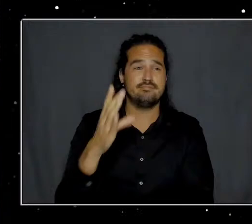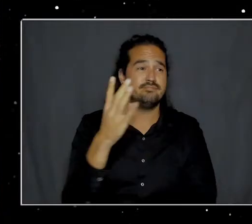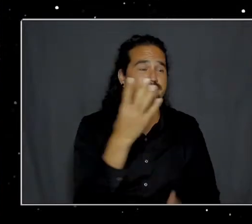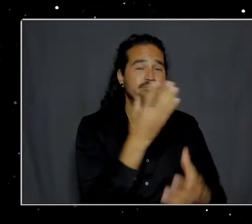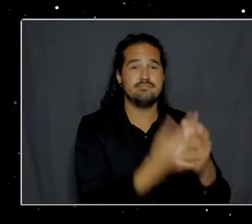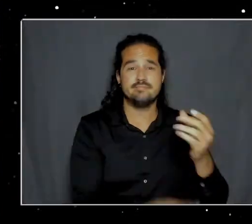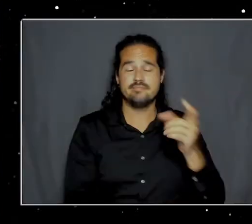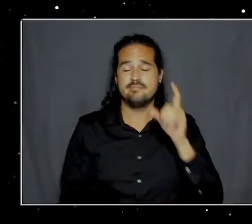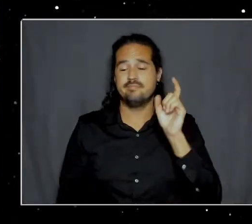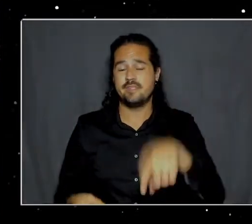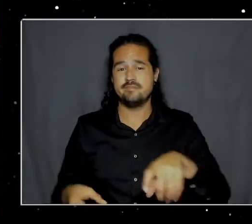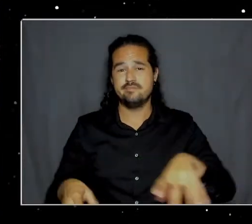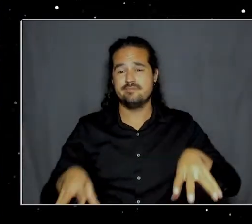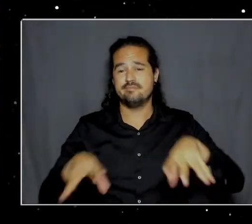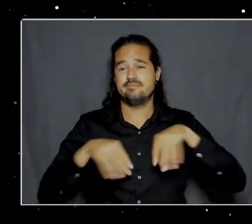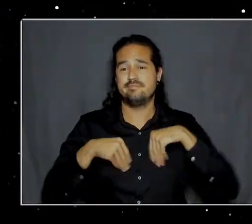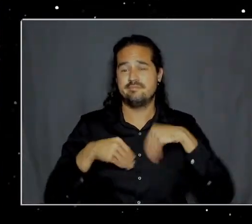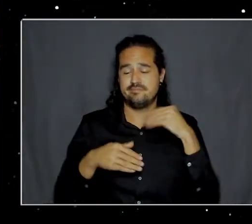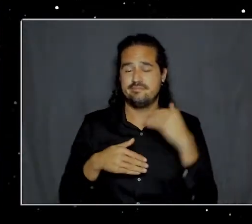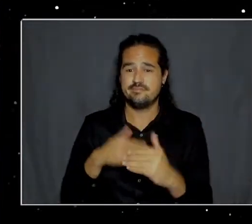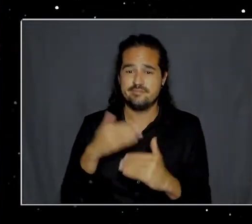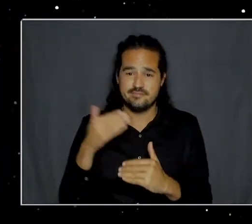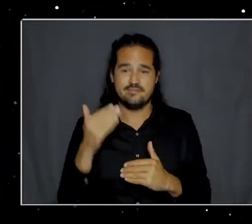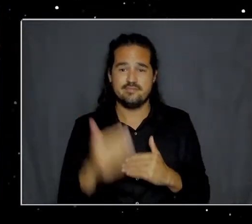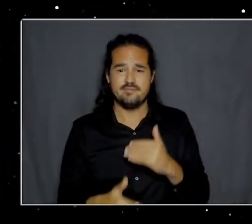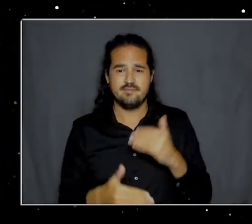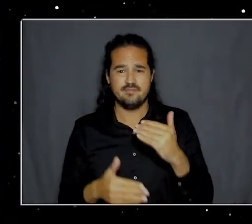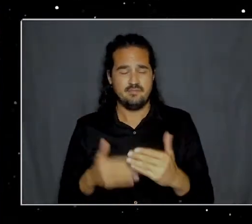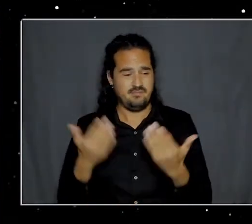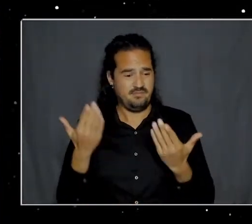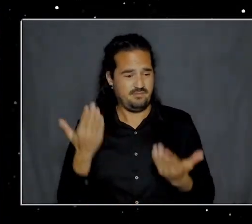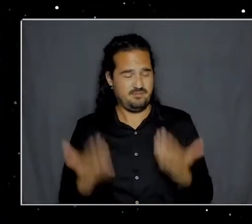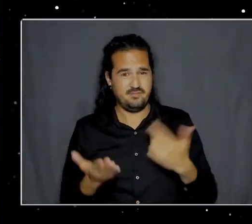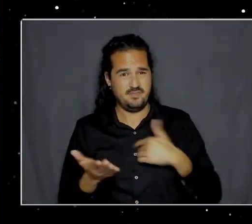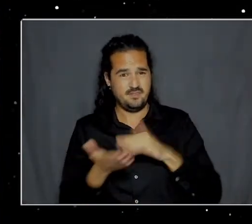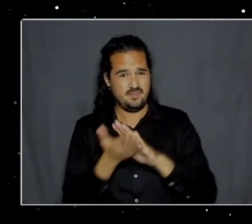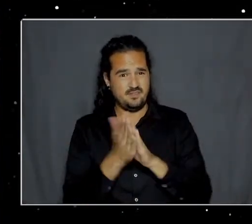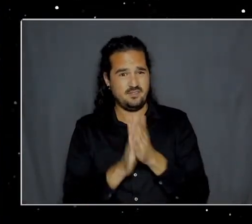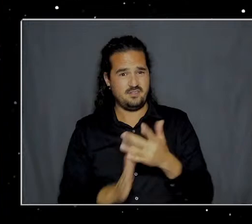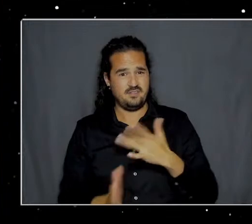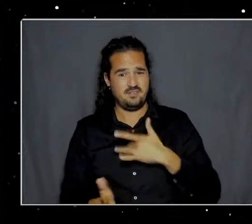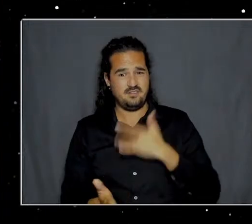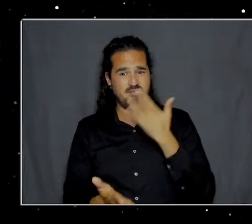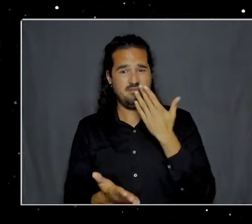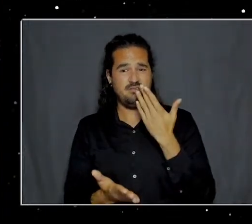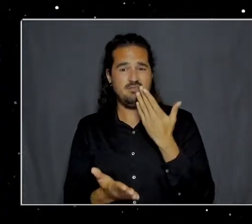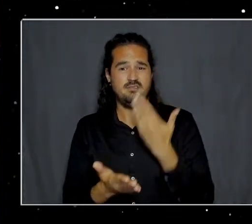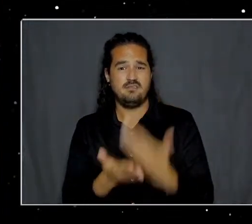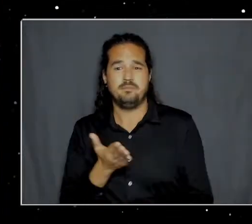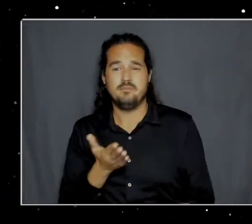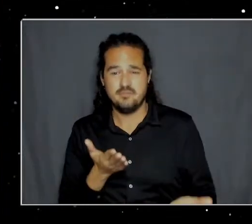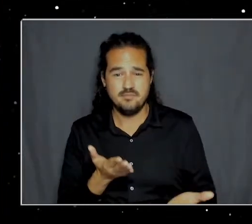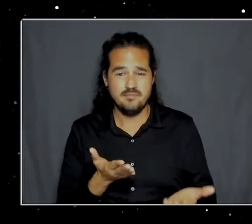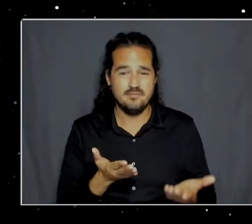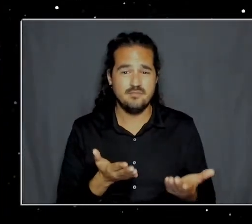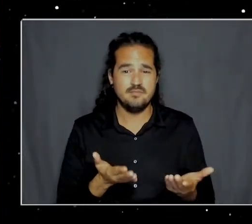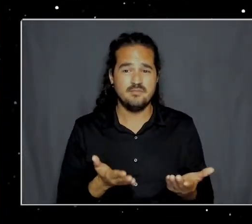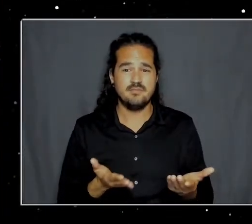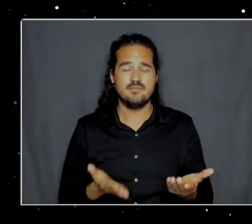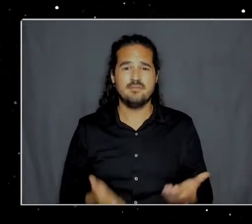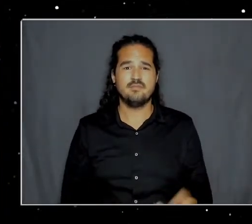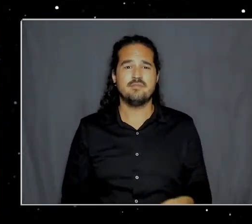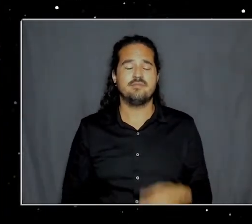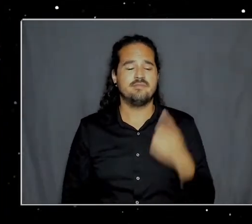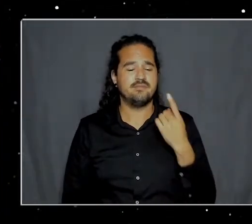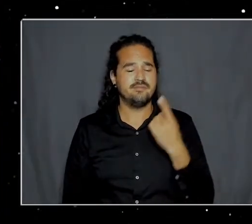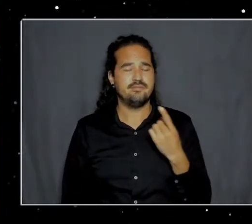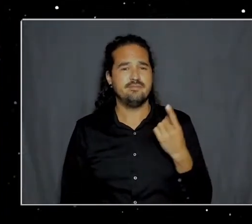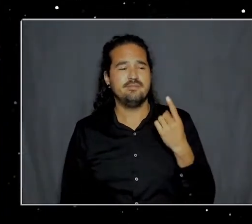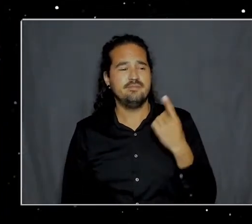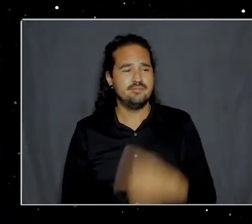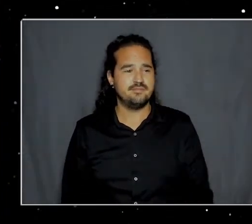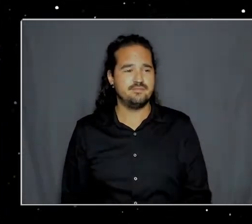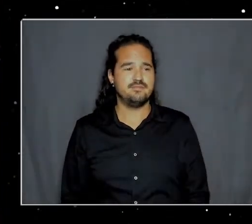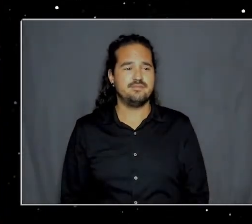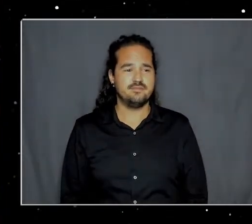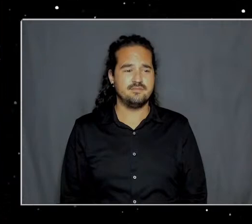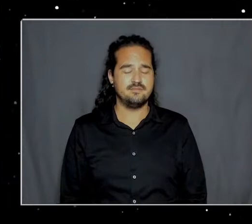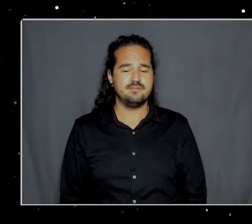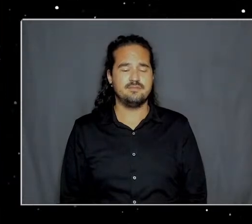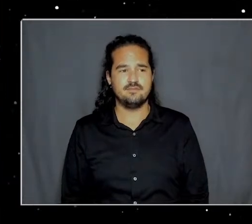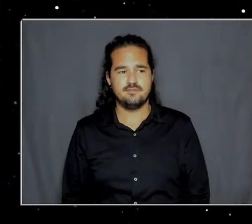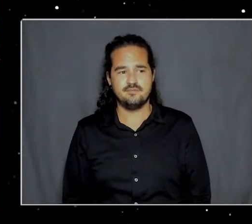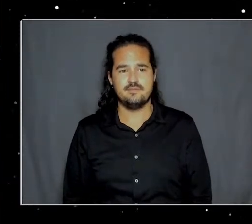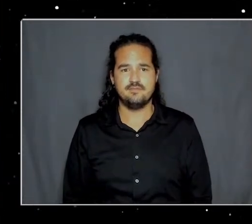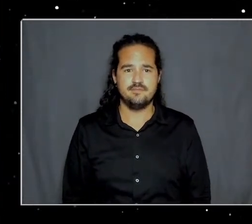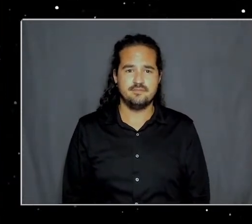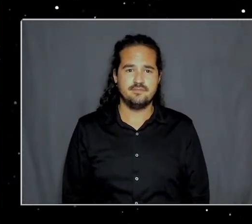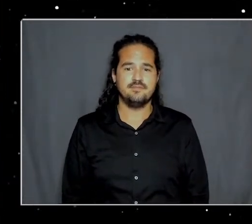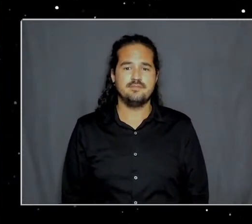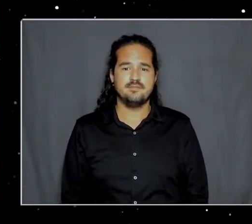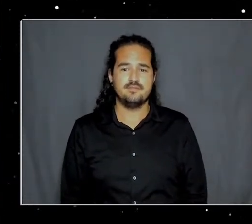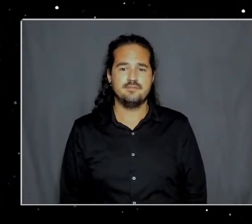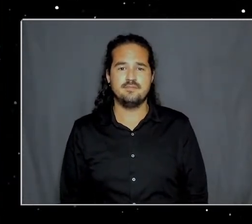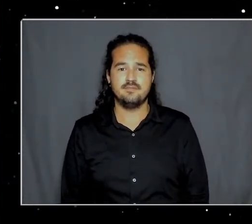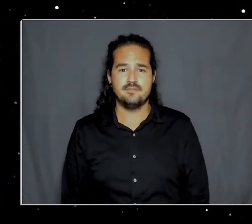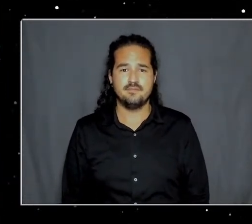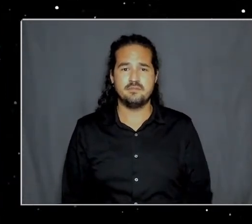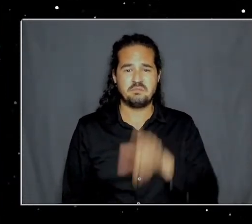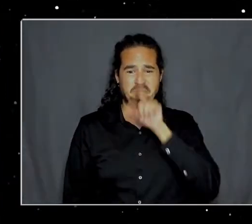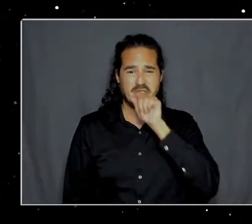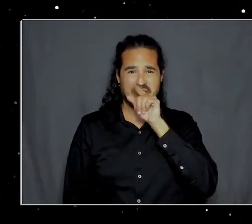BE MOVIN' ON